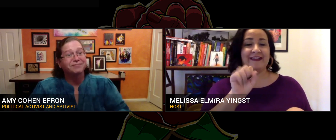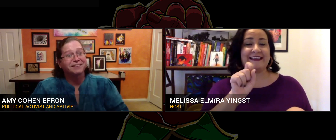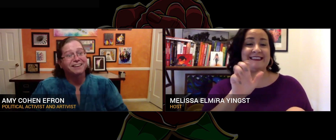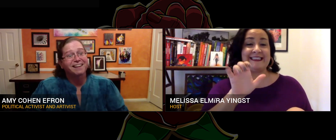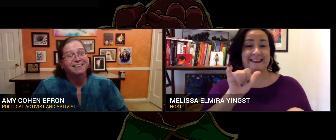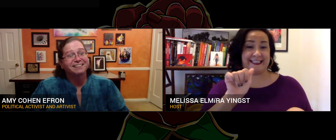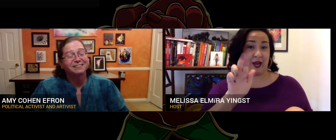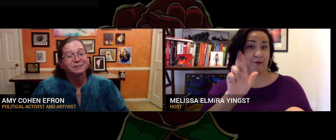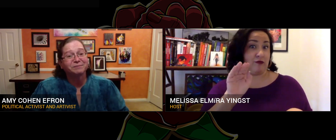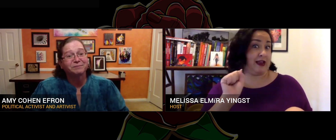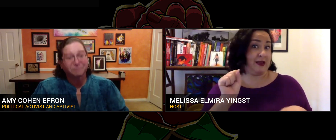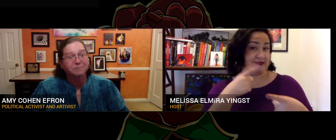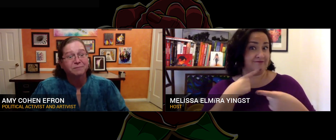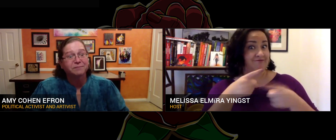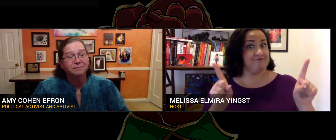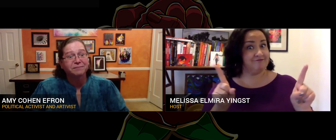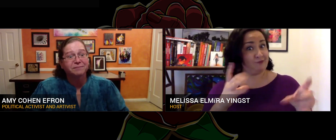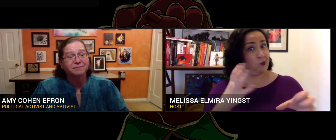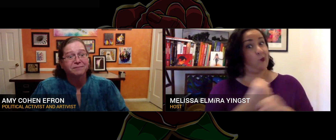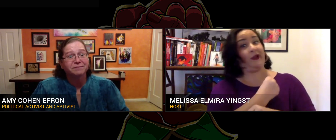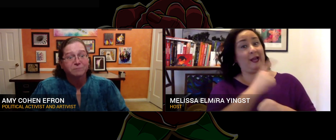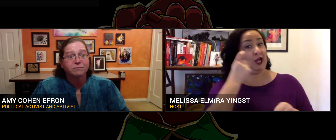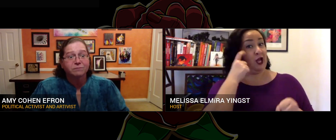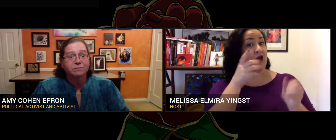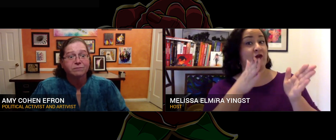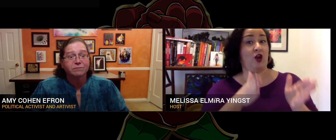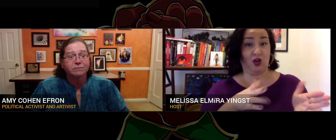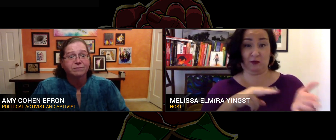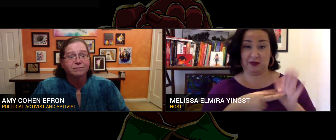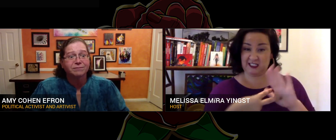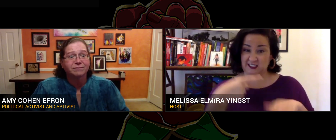Means if Stacey Abrams is announced to win the Governor